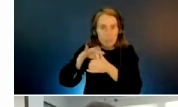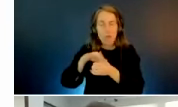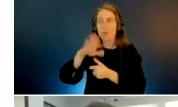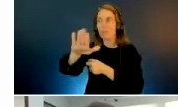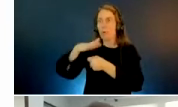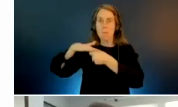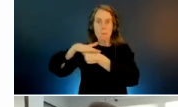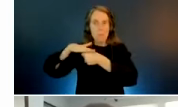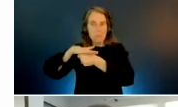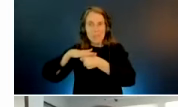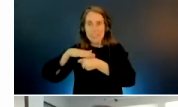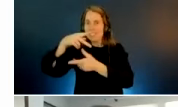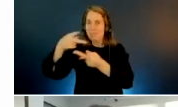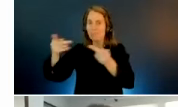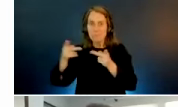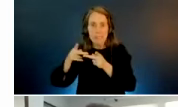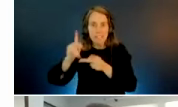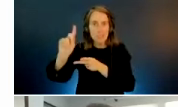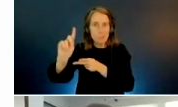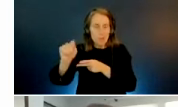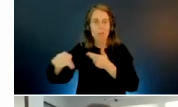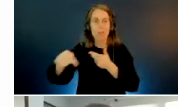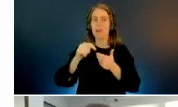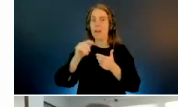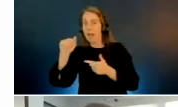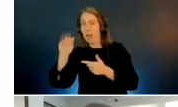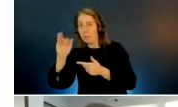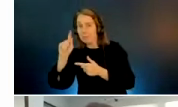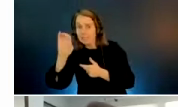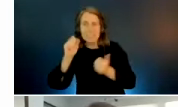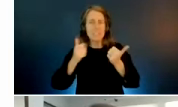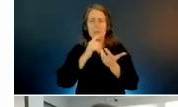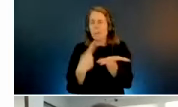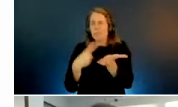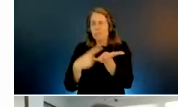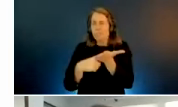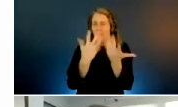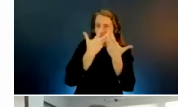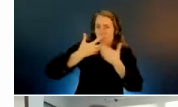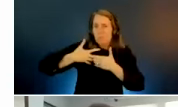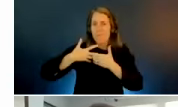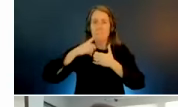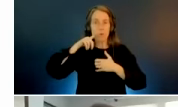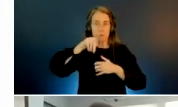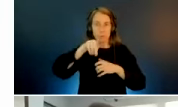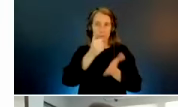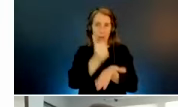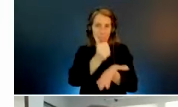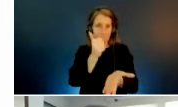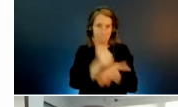vote um what makes sense for you um individually but just keep those dates in mind um there's